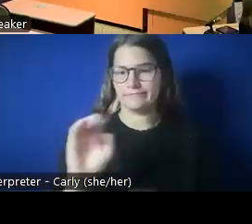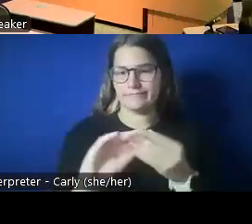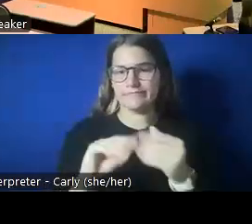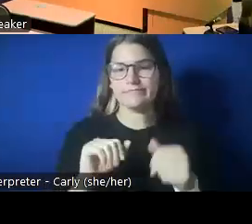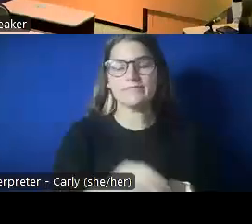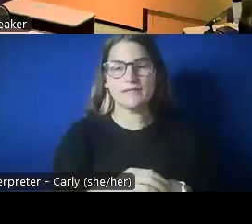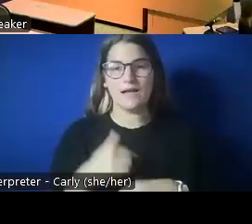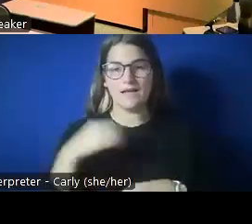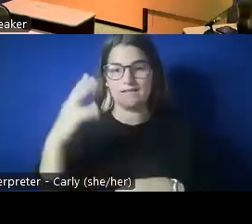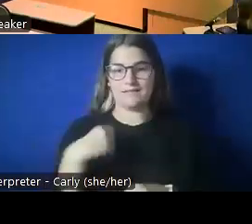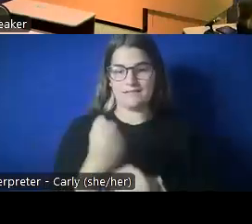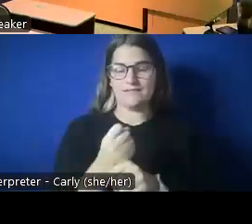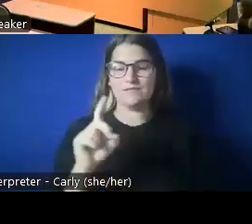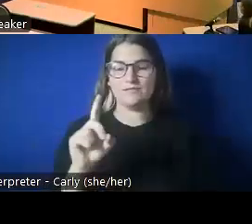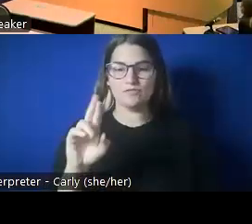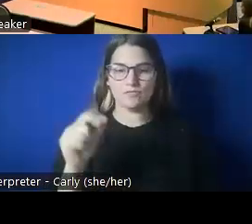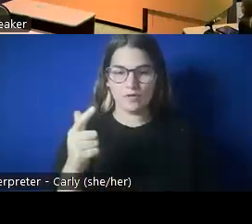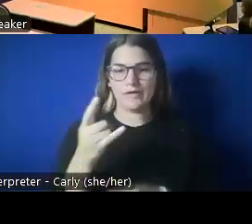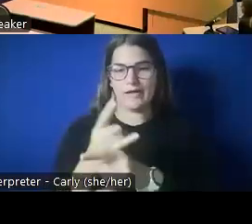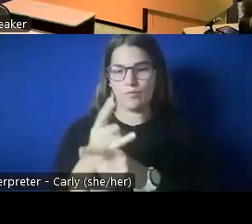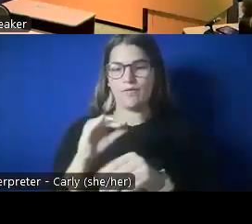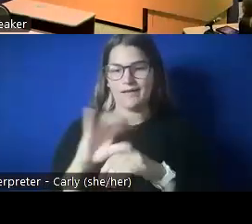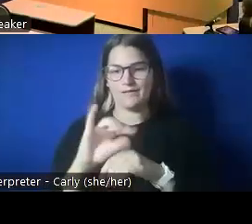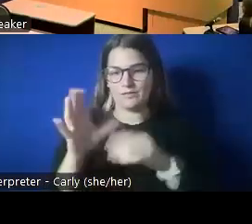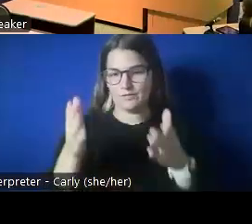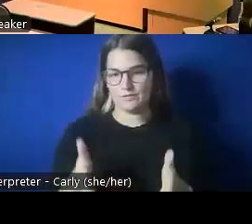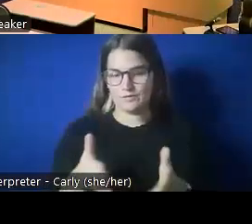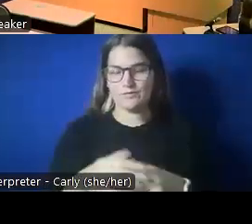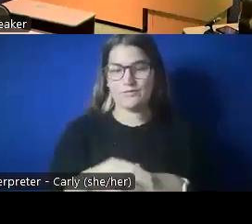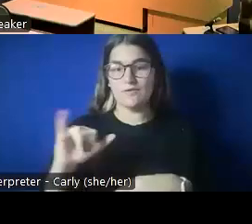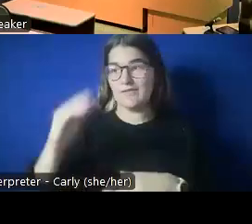years as a drug and alcohol counselor so I'm also now helping bring kind of that knowledge base to